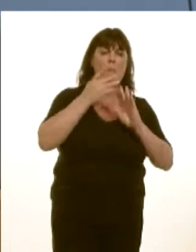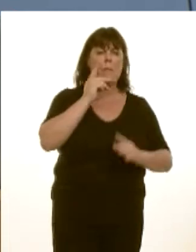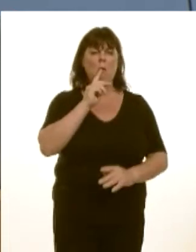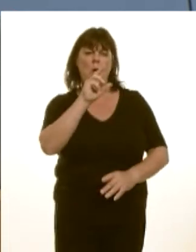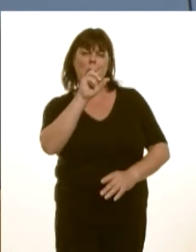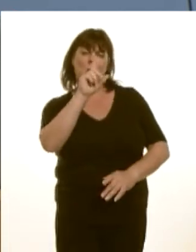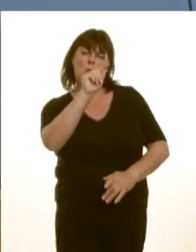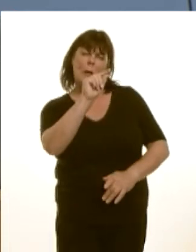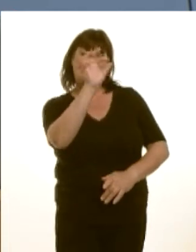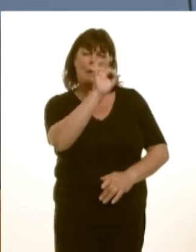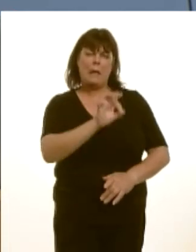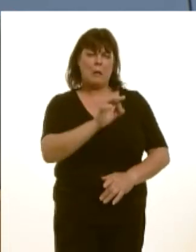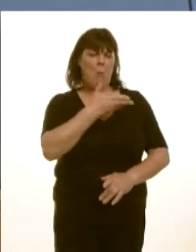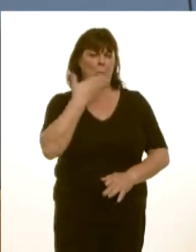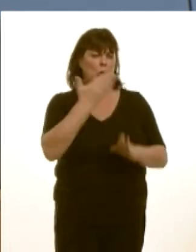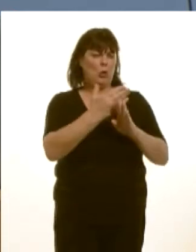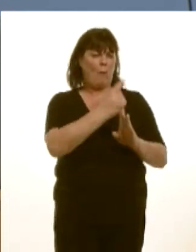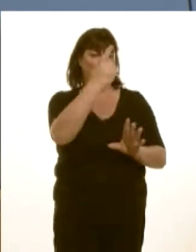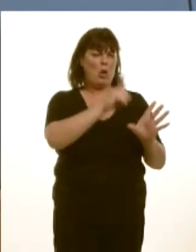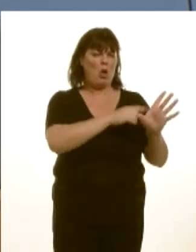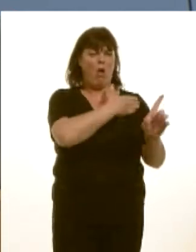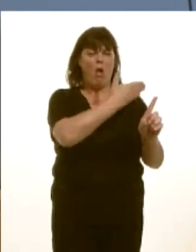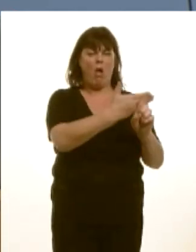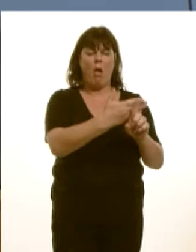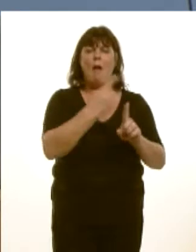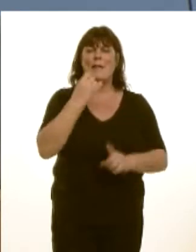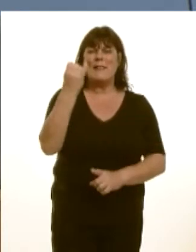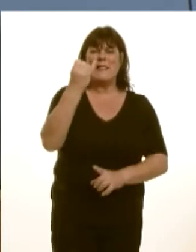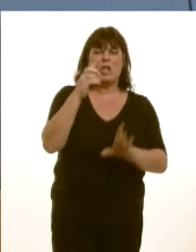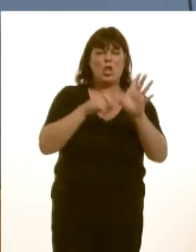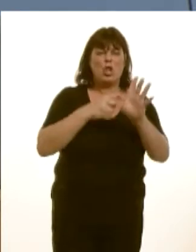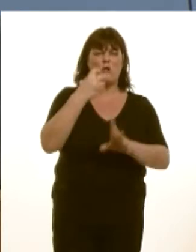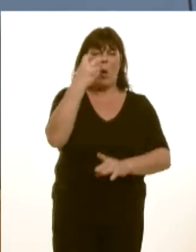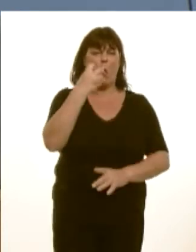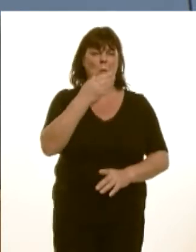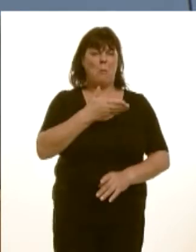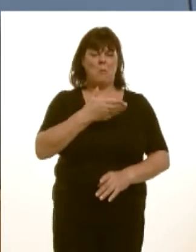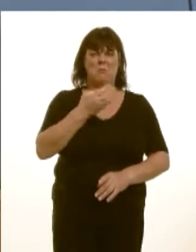for more than a year, and that 10% of 16-year-olds are not in education, employment or training.